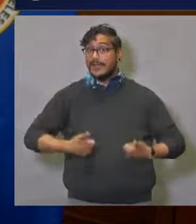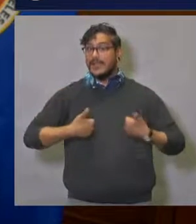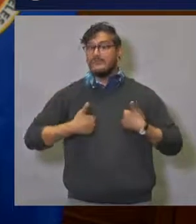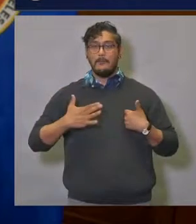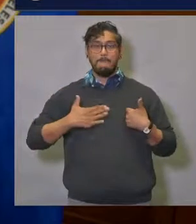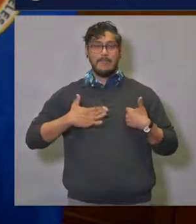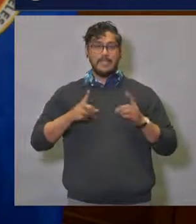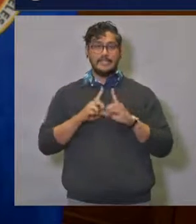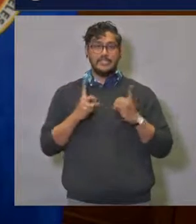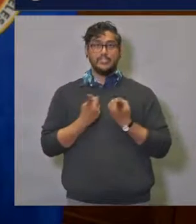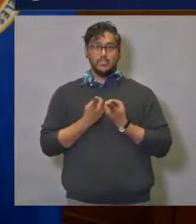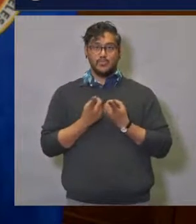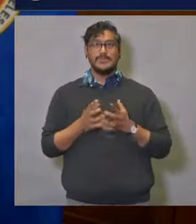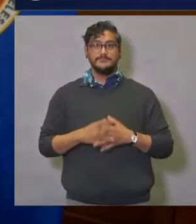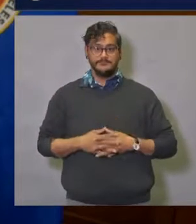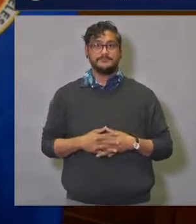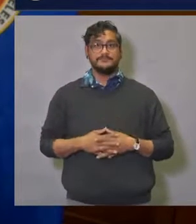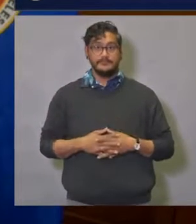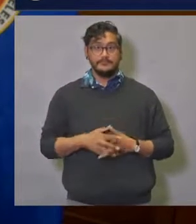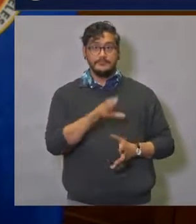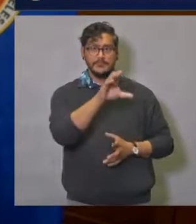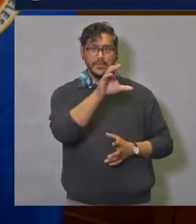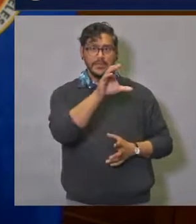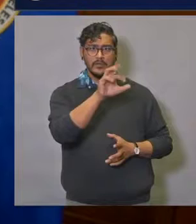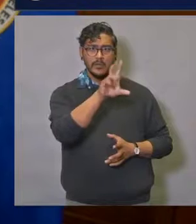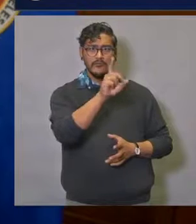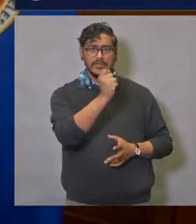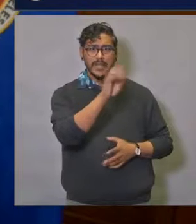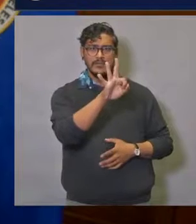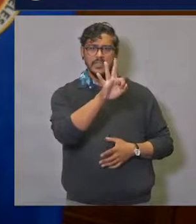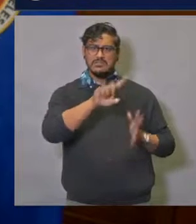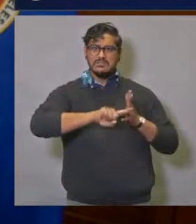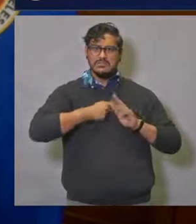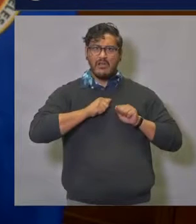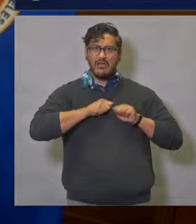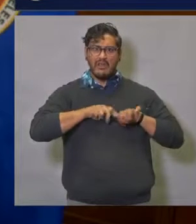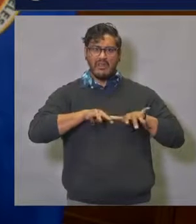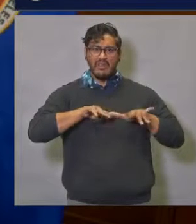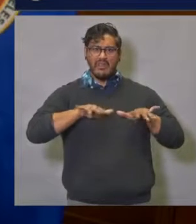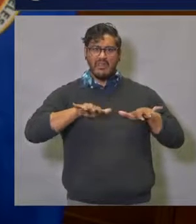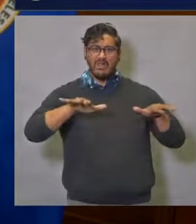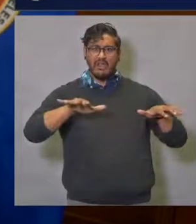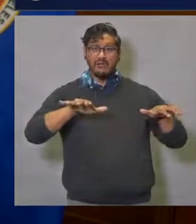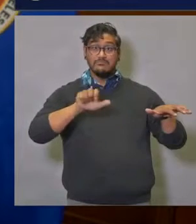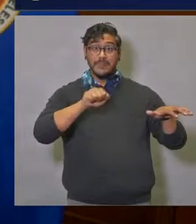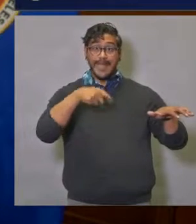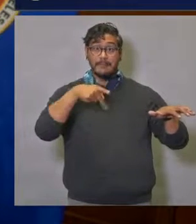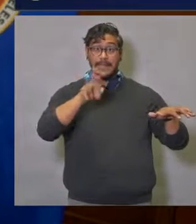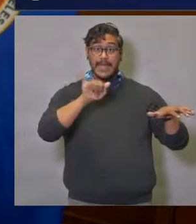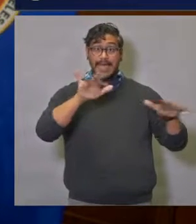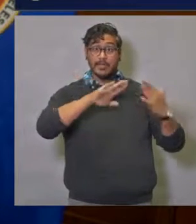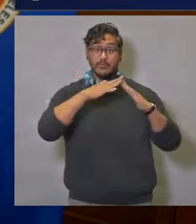MANY OF WHOM RESIDE IN MY